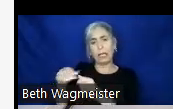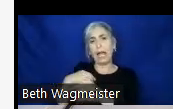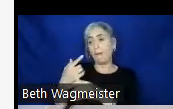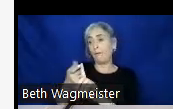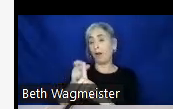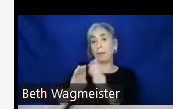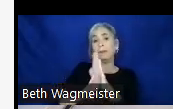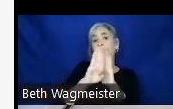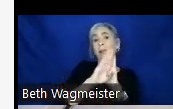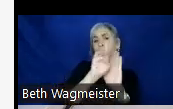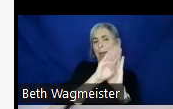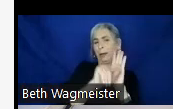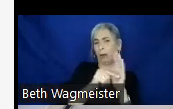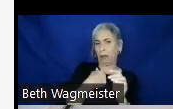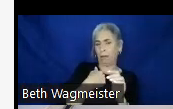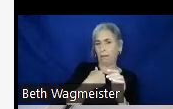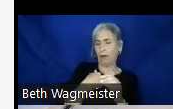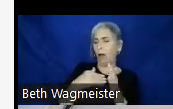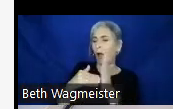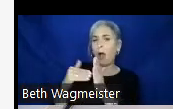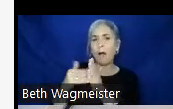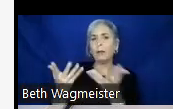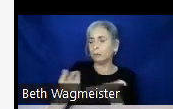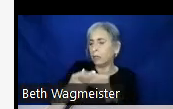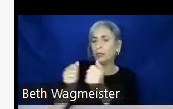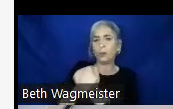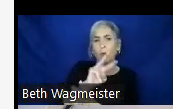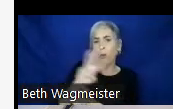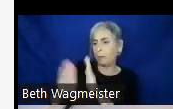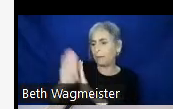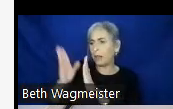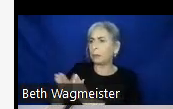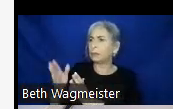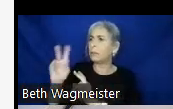background, I often talk to web developers and often get questions like this one.